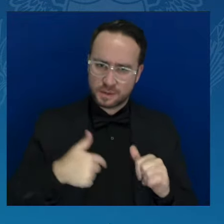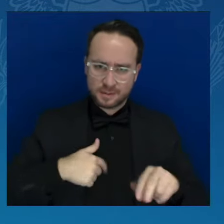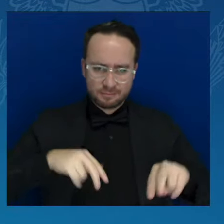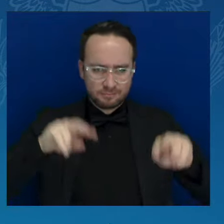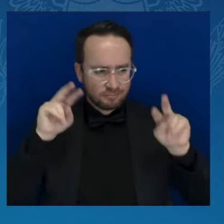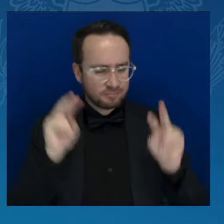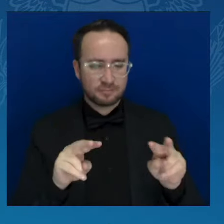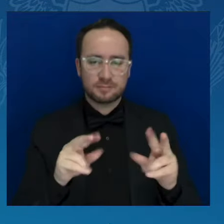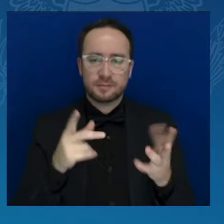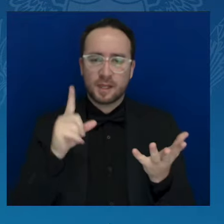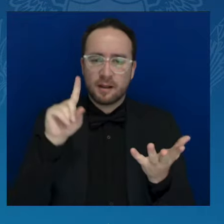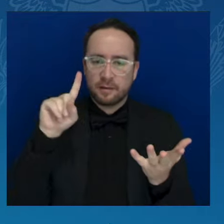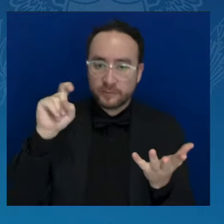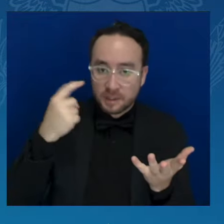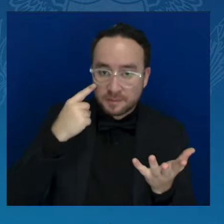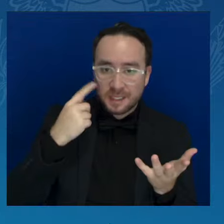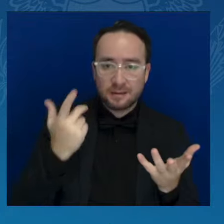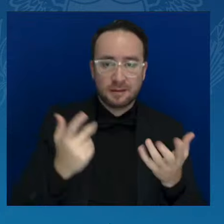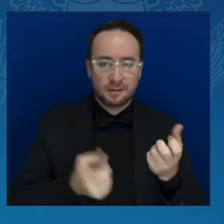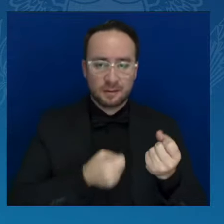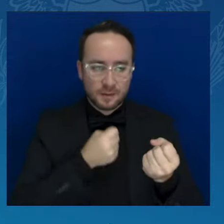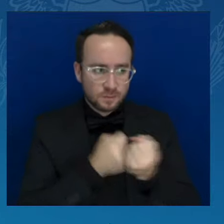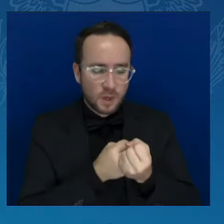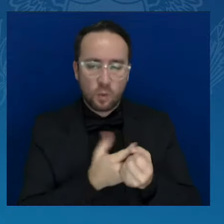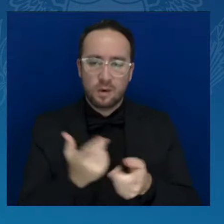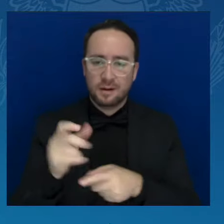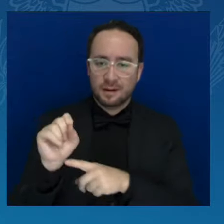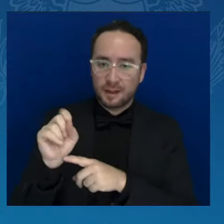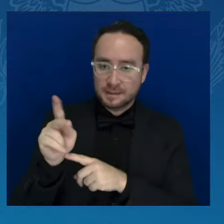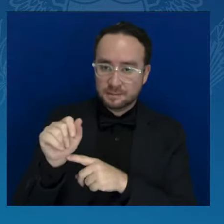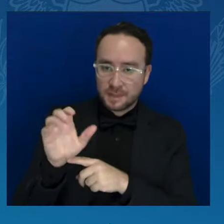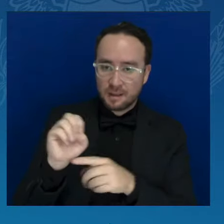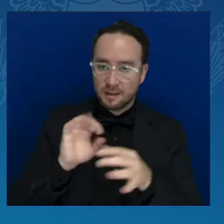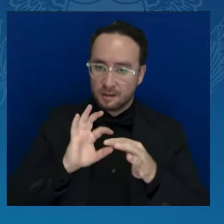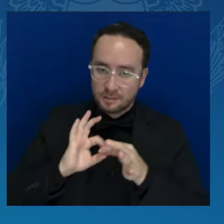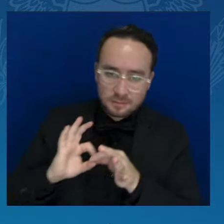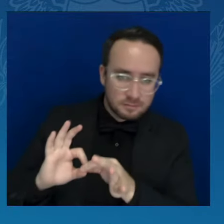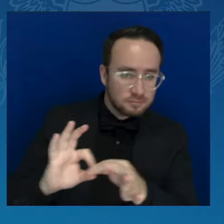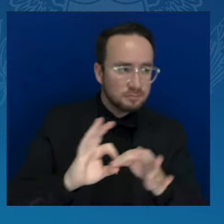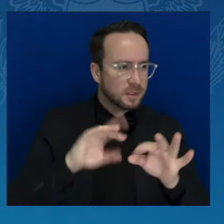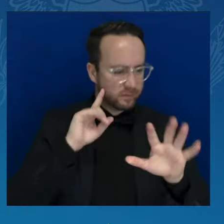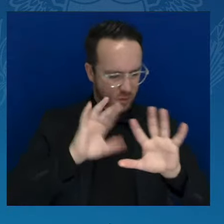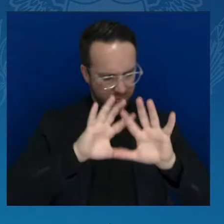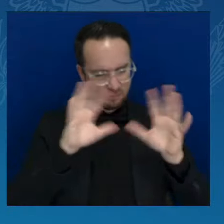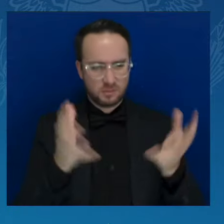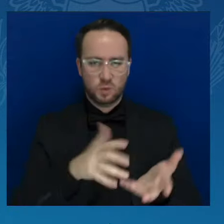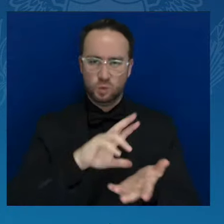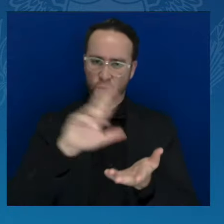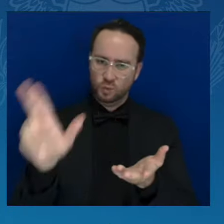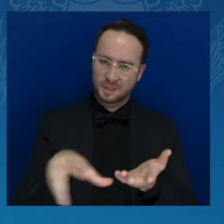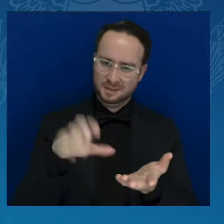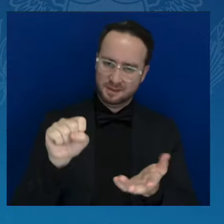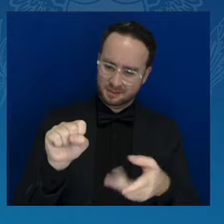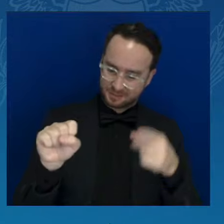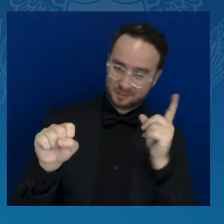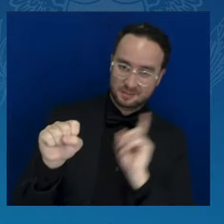to be more effective in the way that we administer those. But even broader reforms are absolutely necessary.